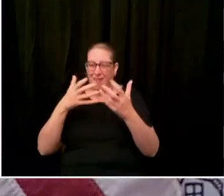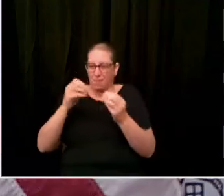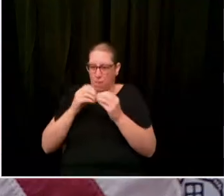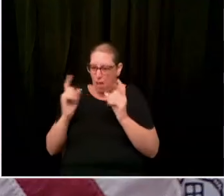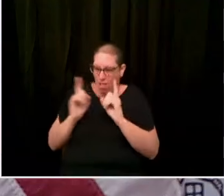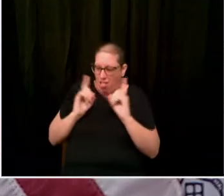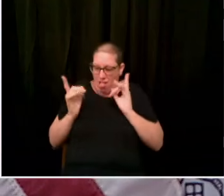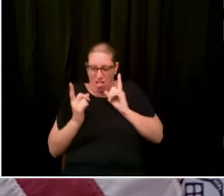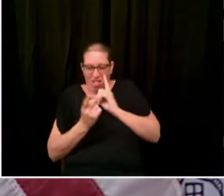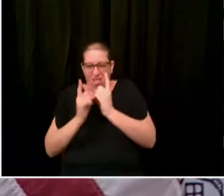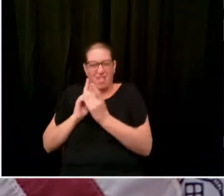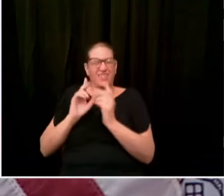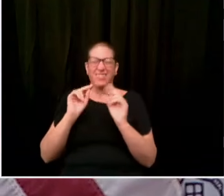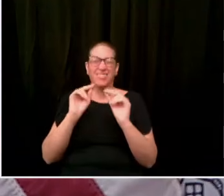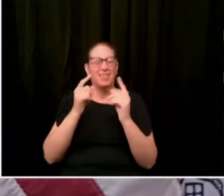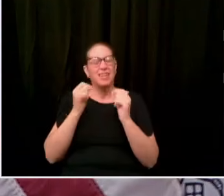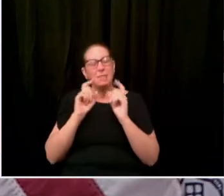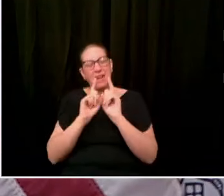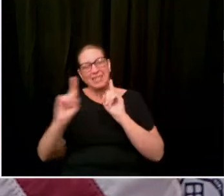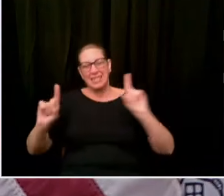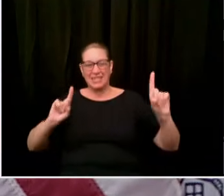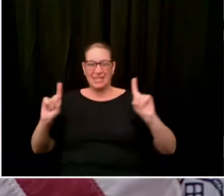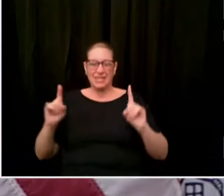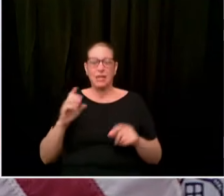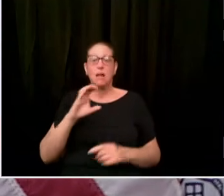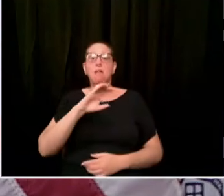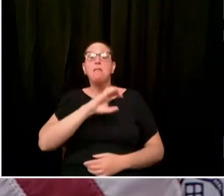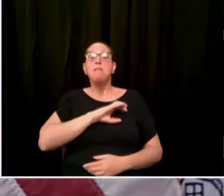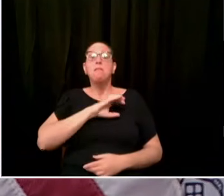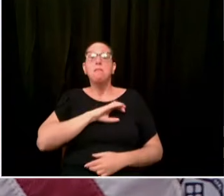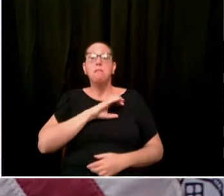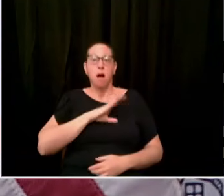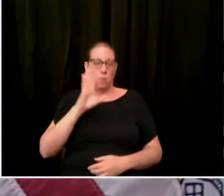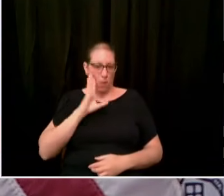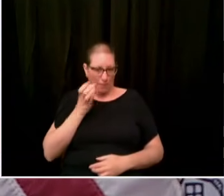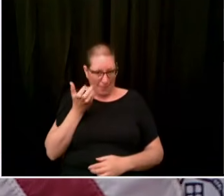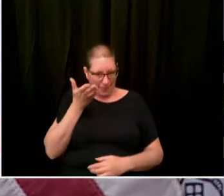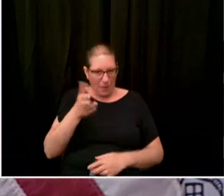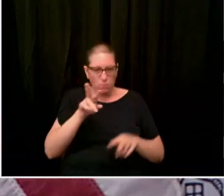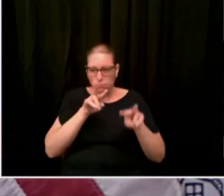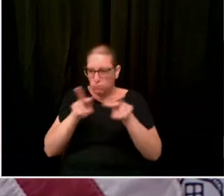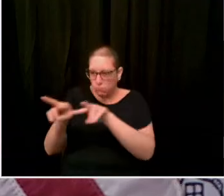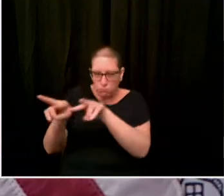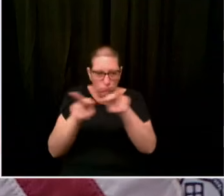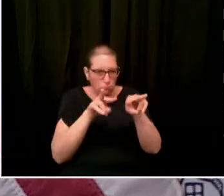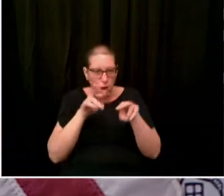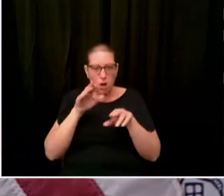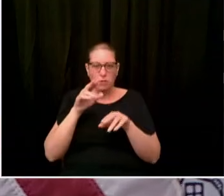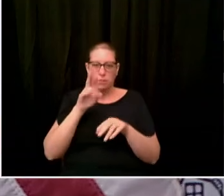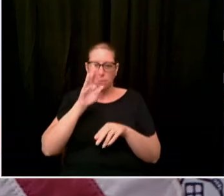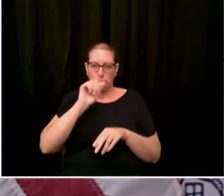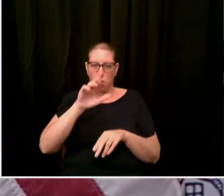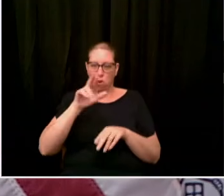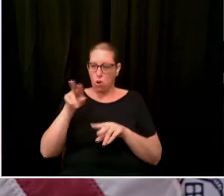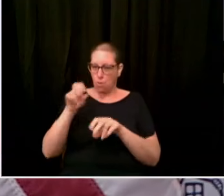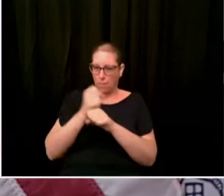ABOUT SOCIAL DISTANCING AND PUTS LIVES IN DANGER. SO THE POLICE DEPARTMENT WILL BE OUT, THE SHERIFF'S OFF